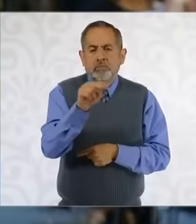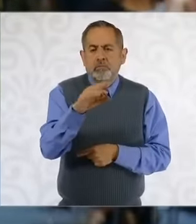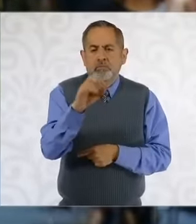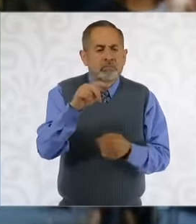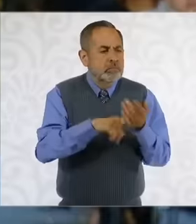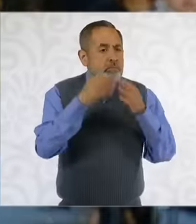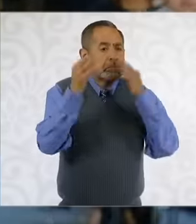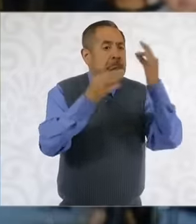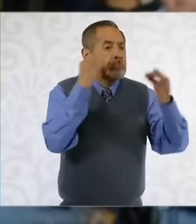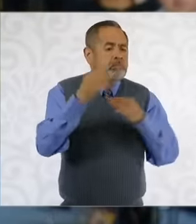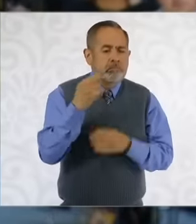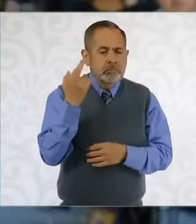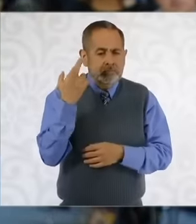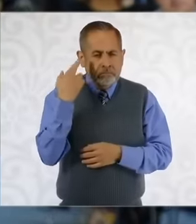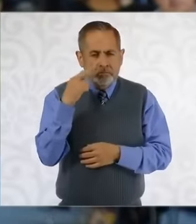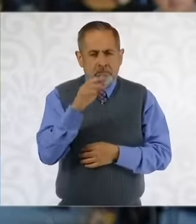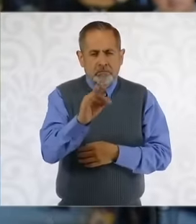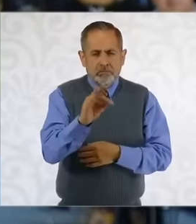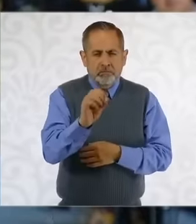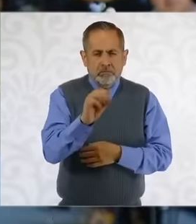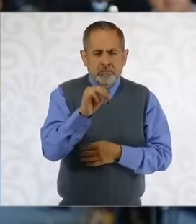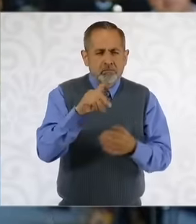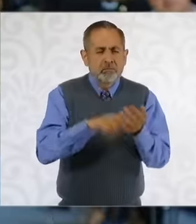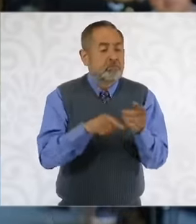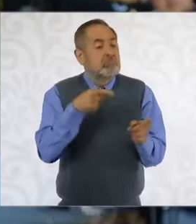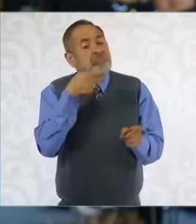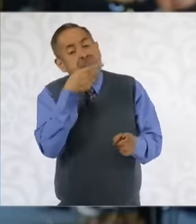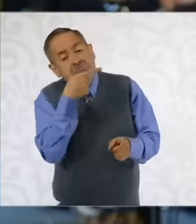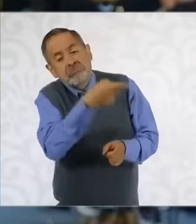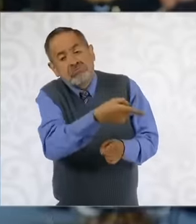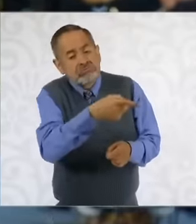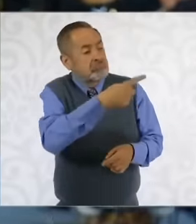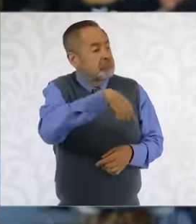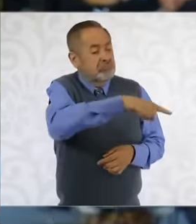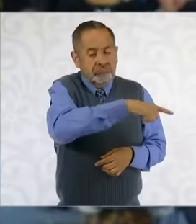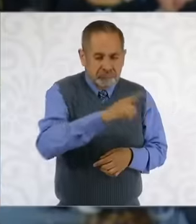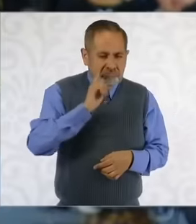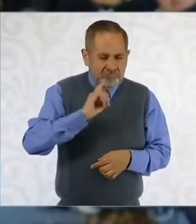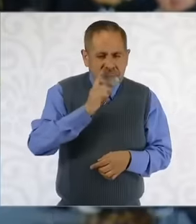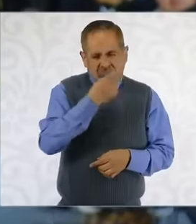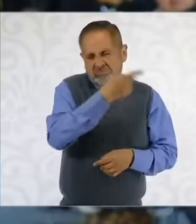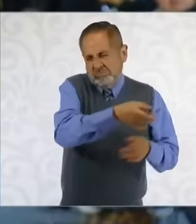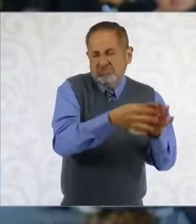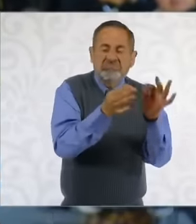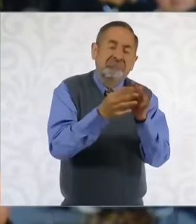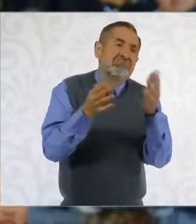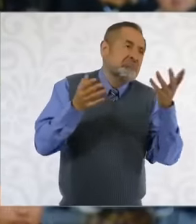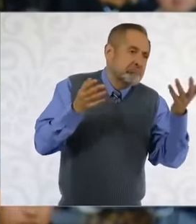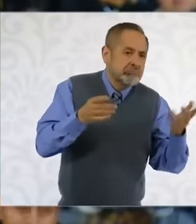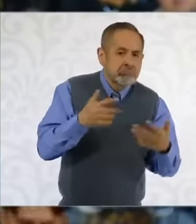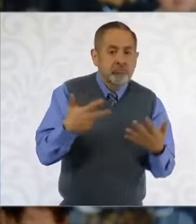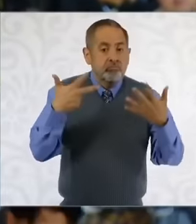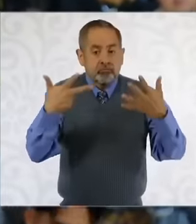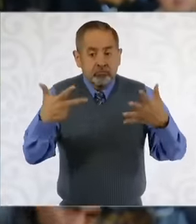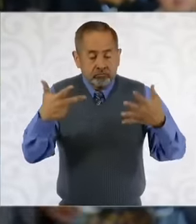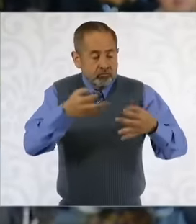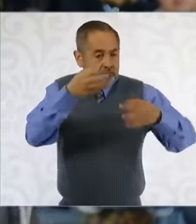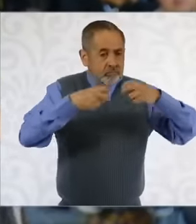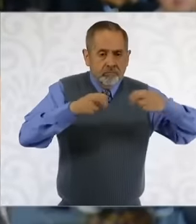because it says it talks about that if the ministers who have already presented their resignation, plus eight, decide that